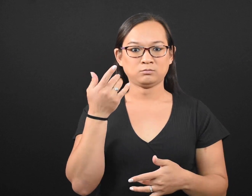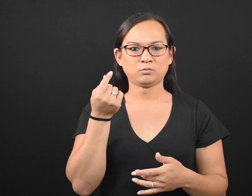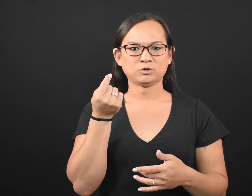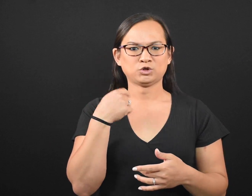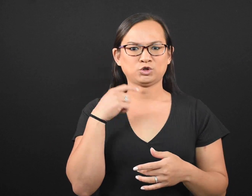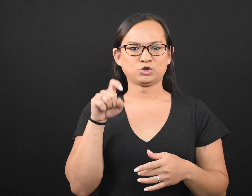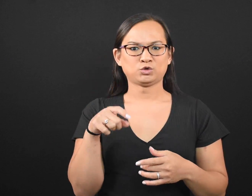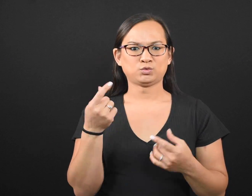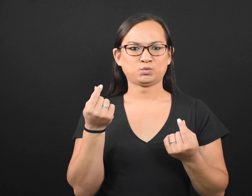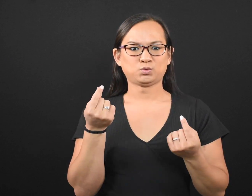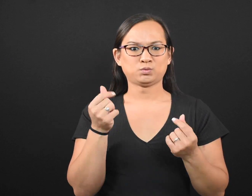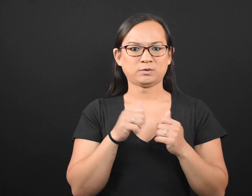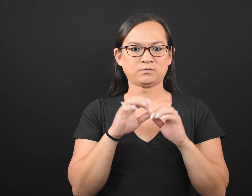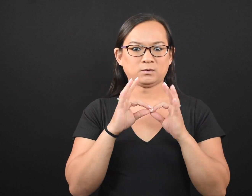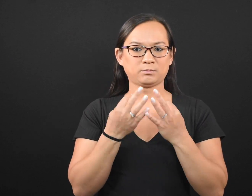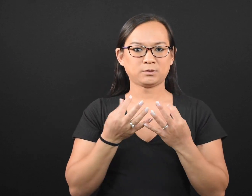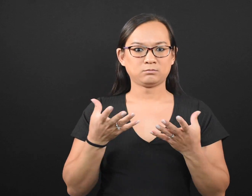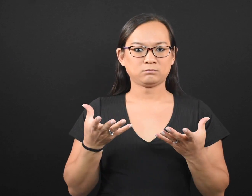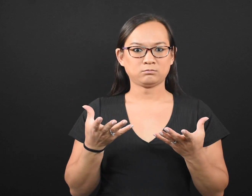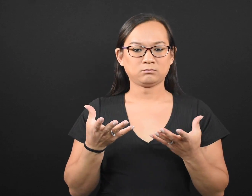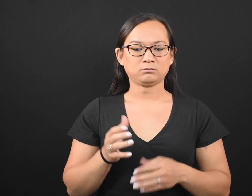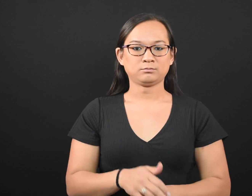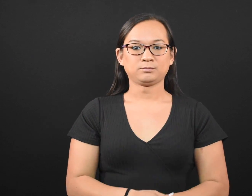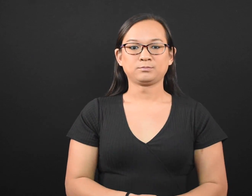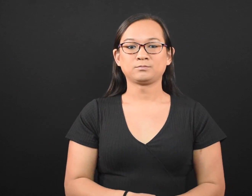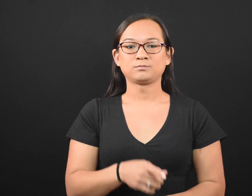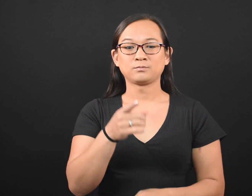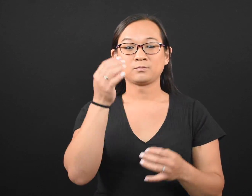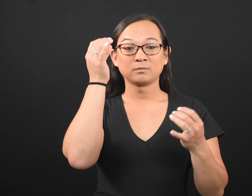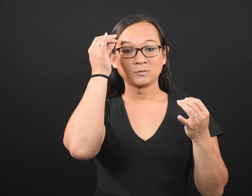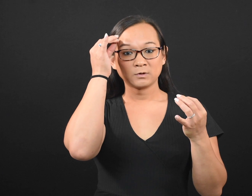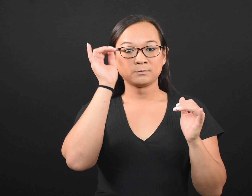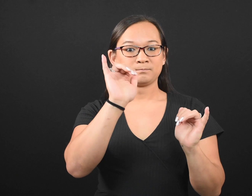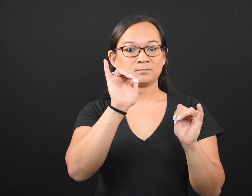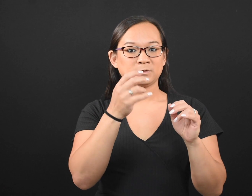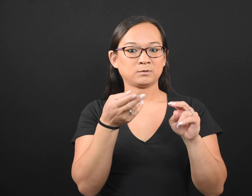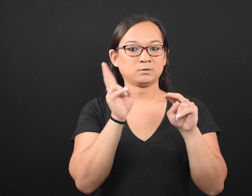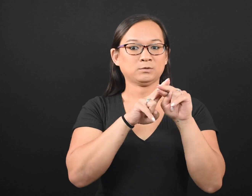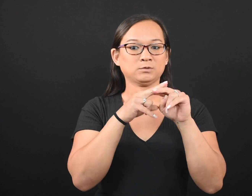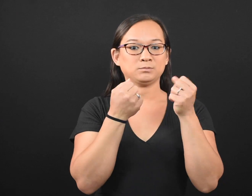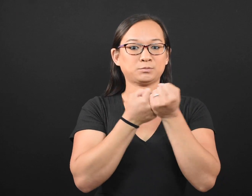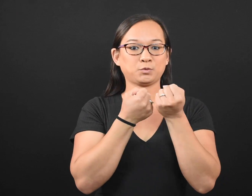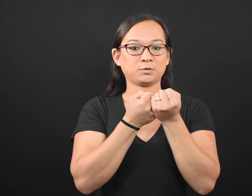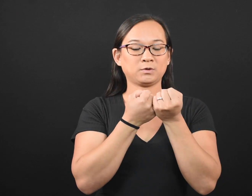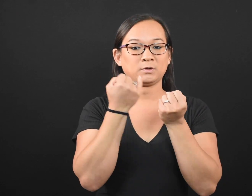What additional steps should my family take? ● Consider identifying potential alternative